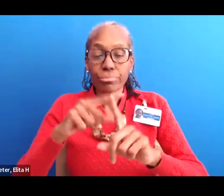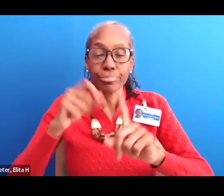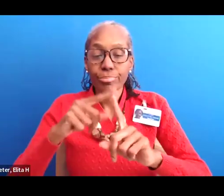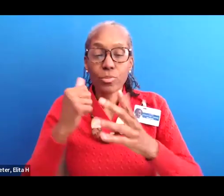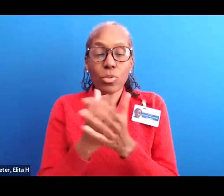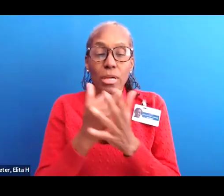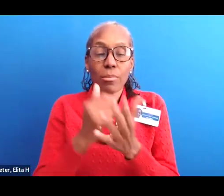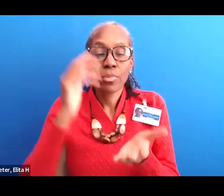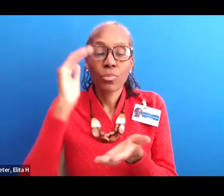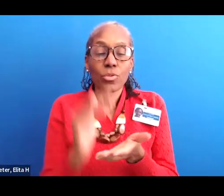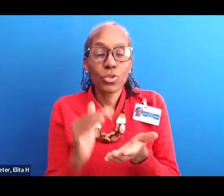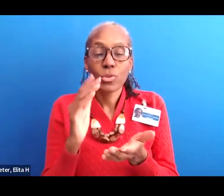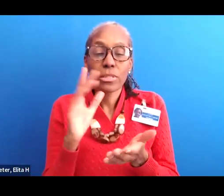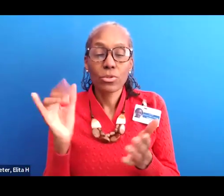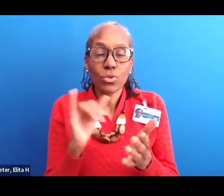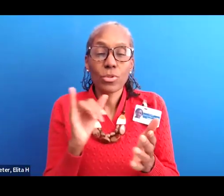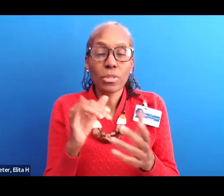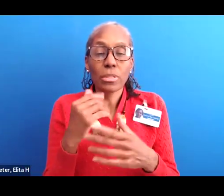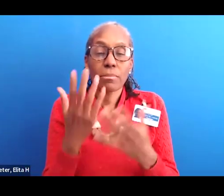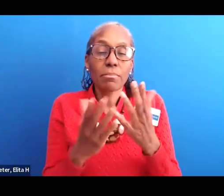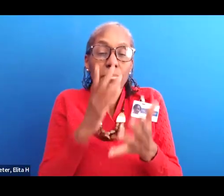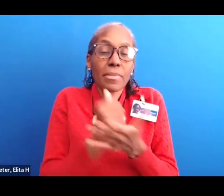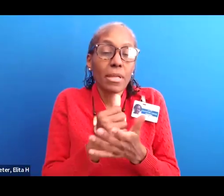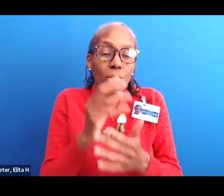reduce urinary tract infections. It may help with your bowel program.